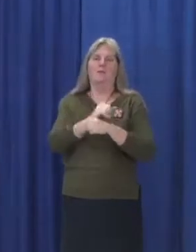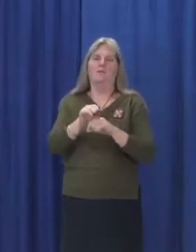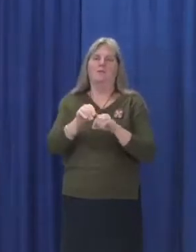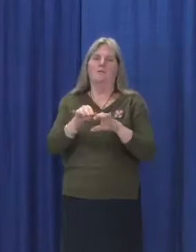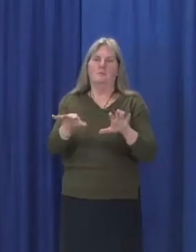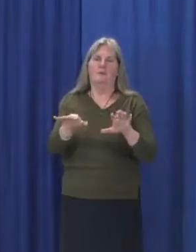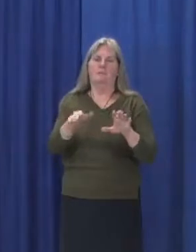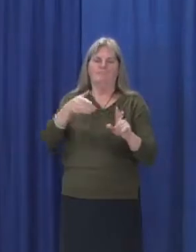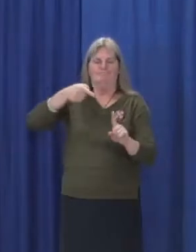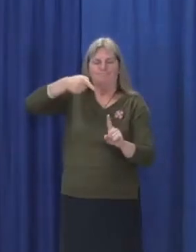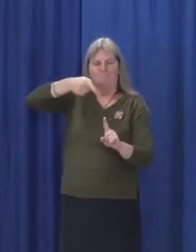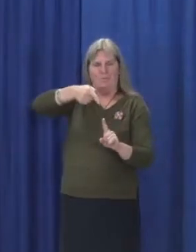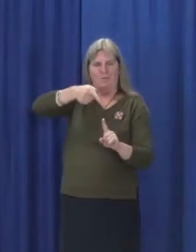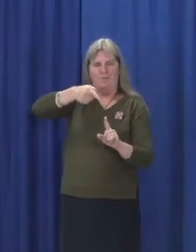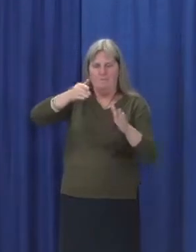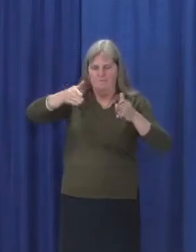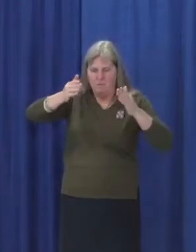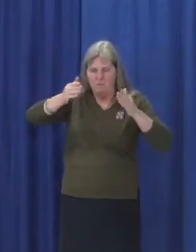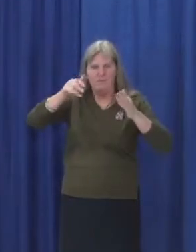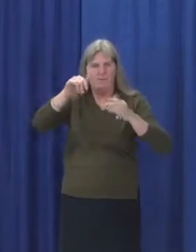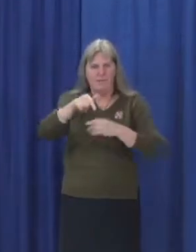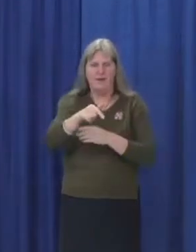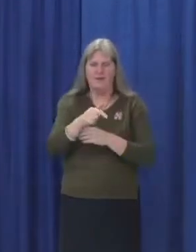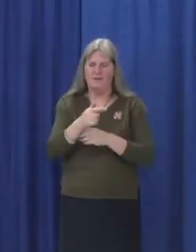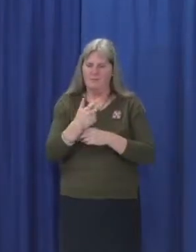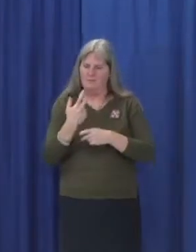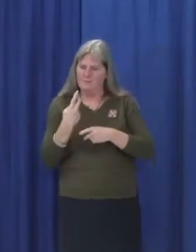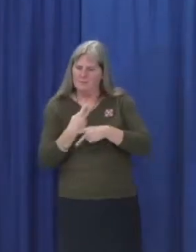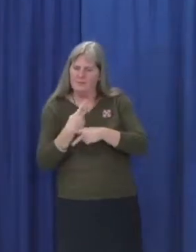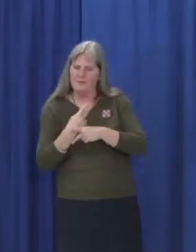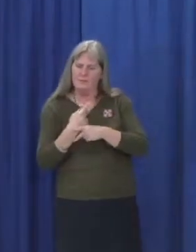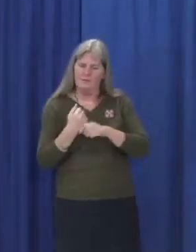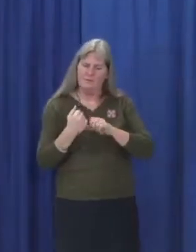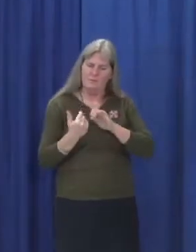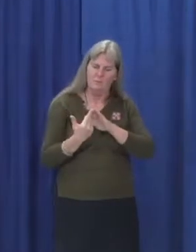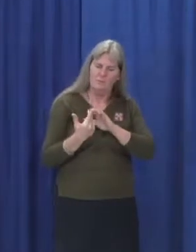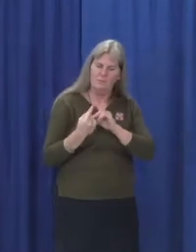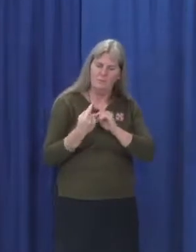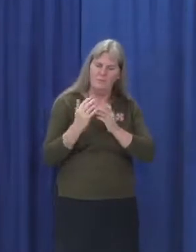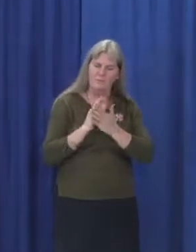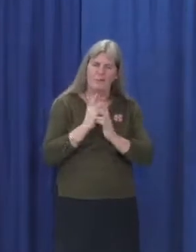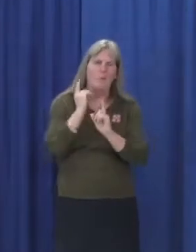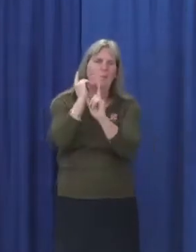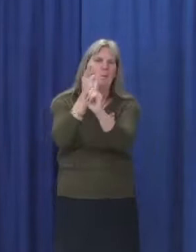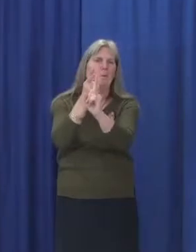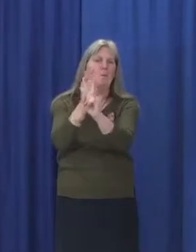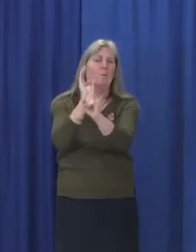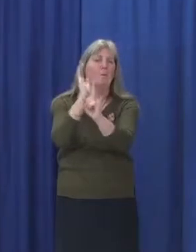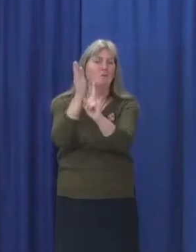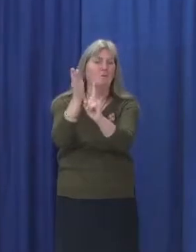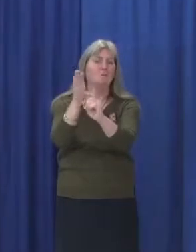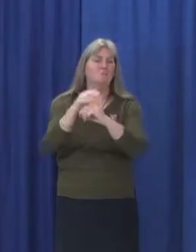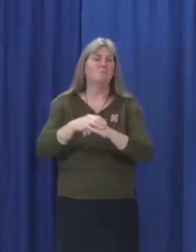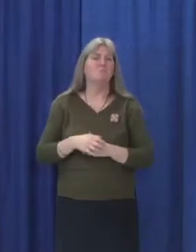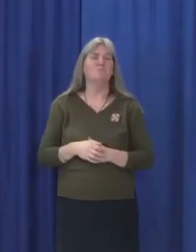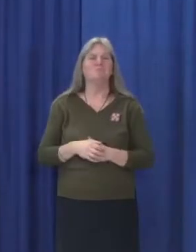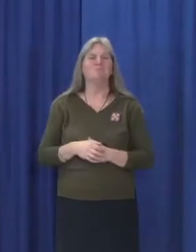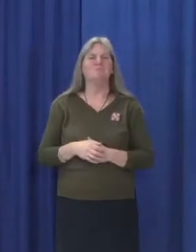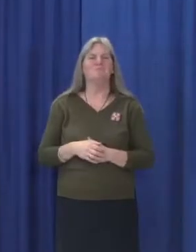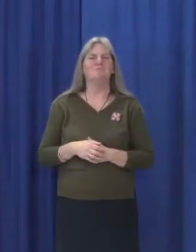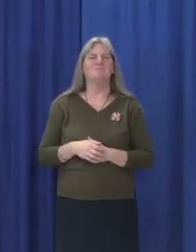very focused.